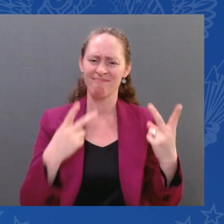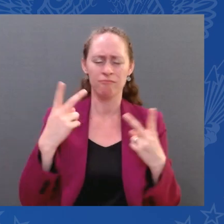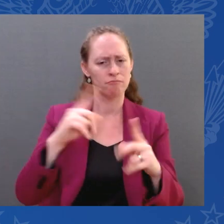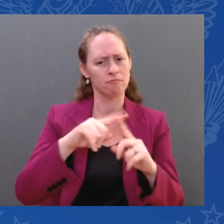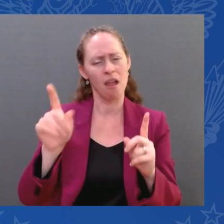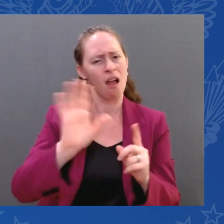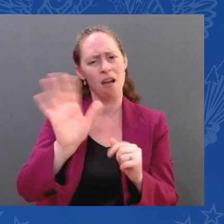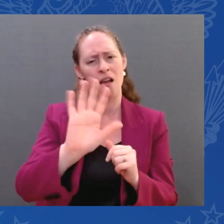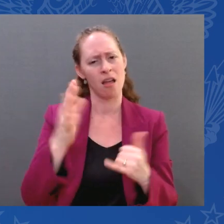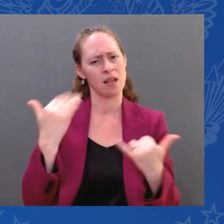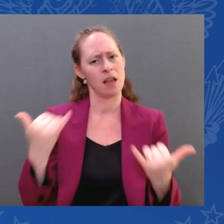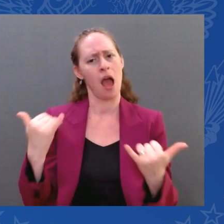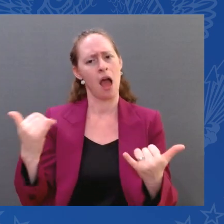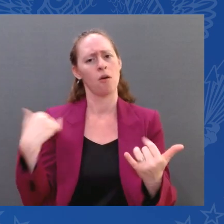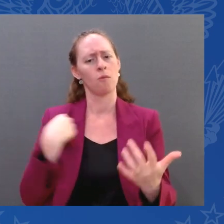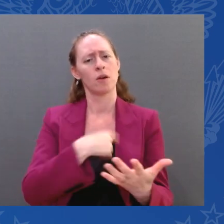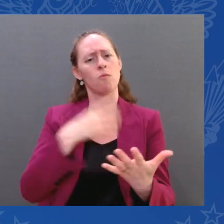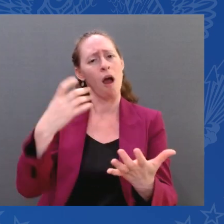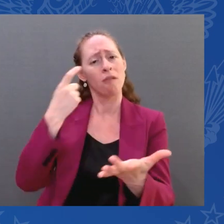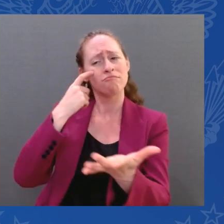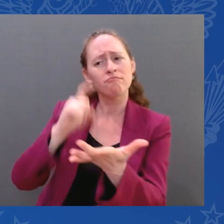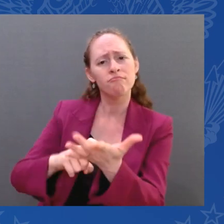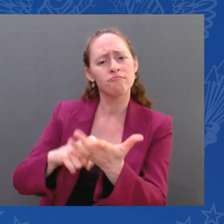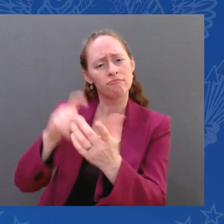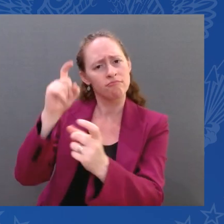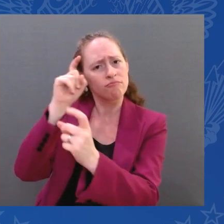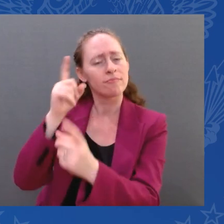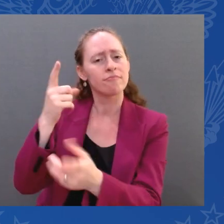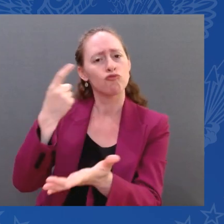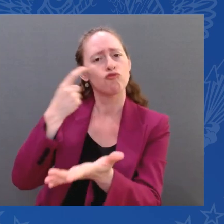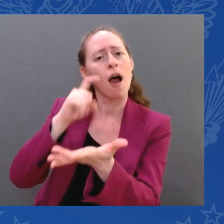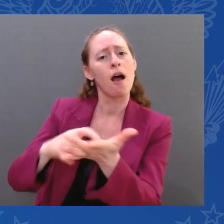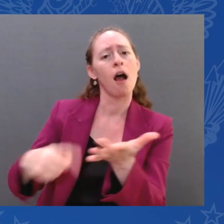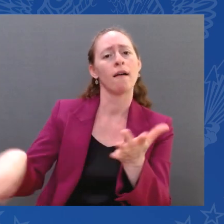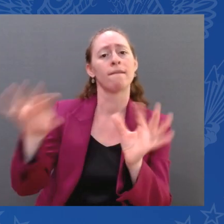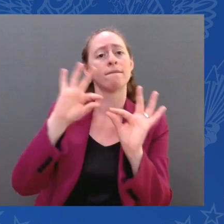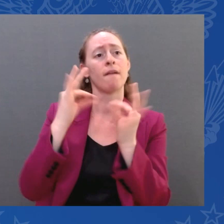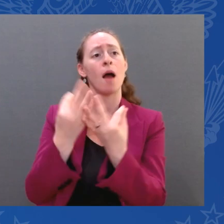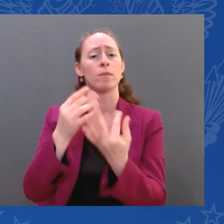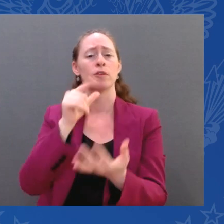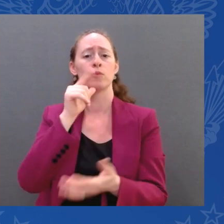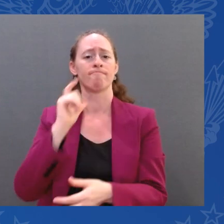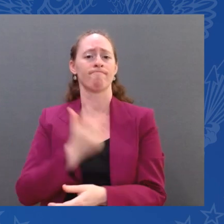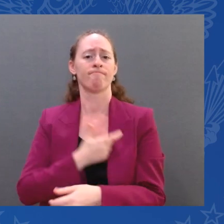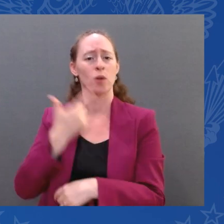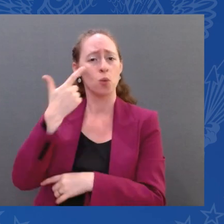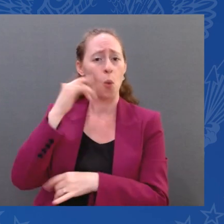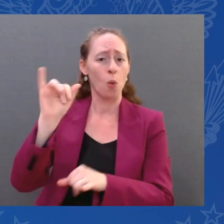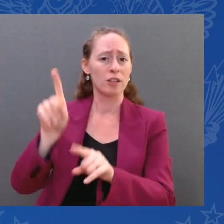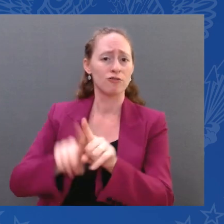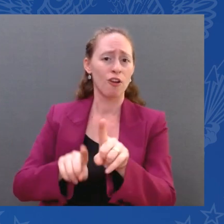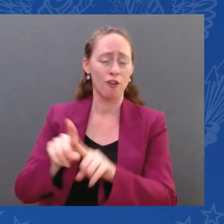at Naval Observatory for a Diwali reception. An Irish Catholic vice president, a Muslim Gold Star family,